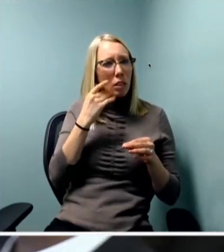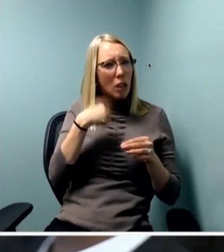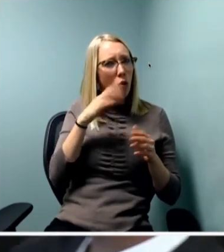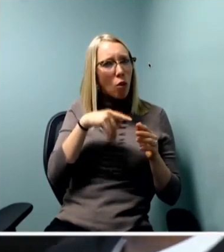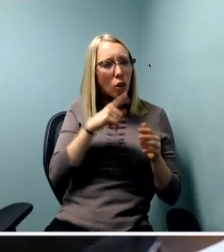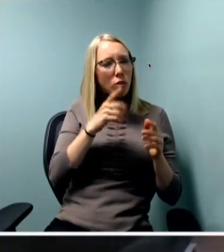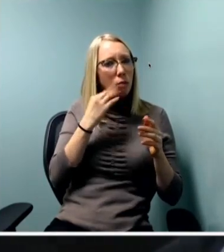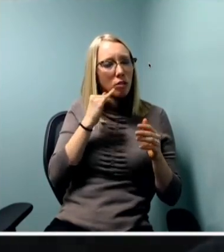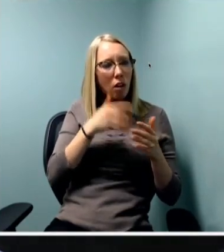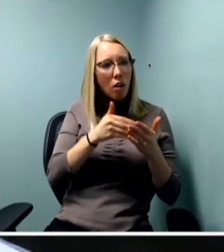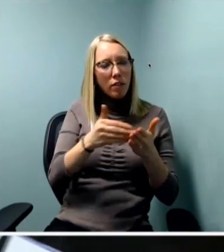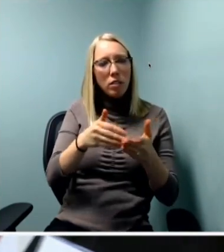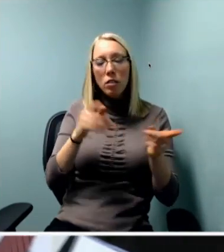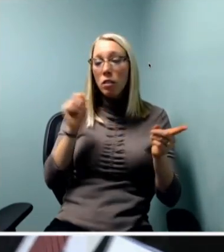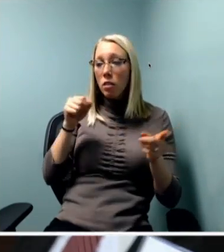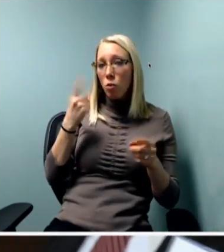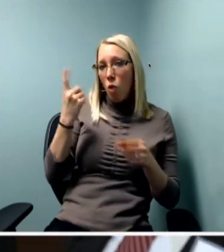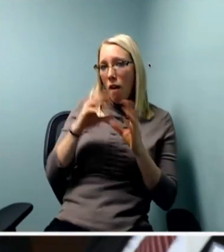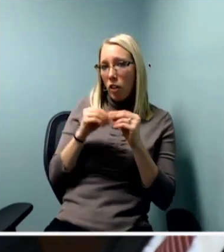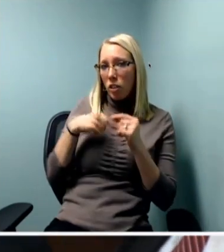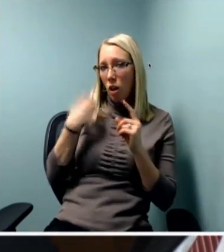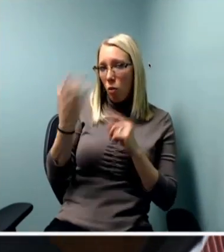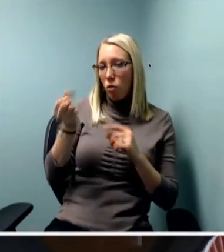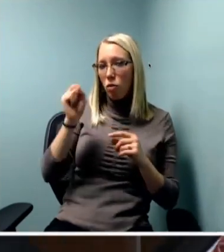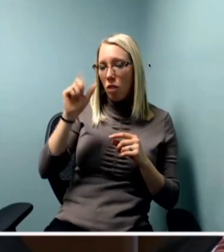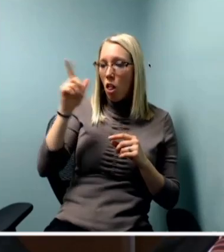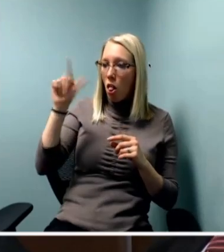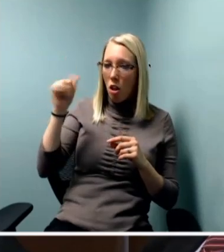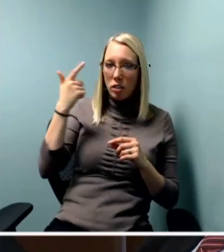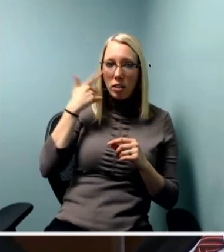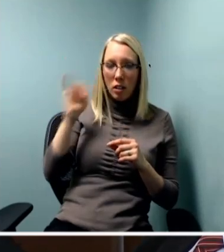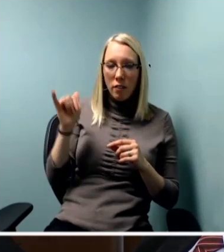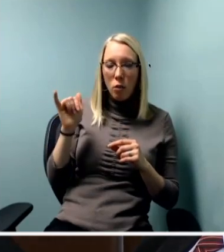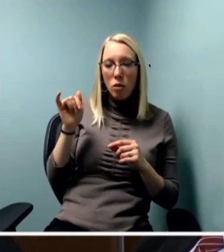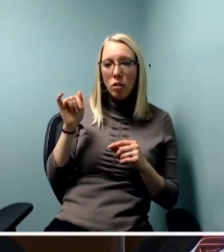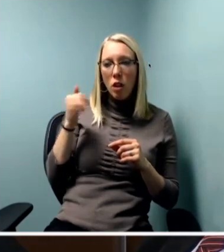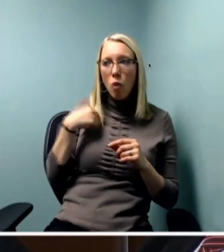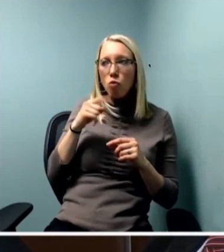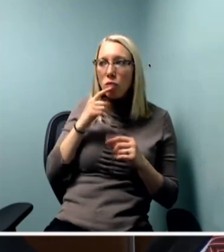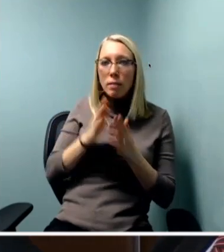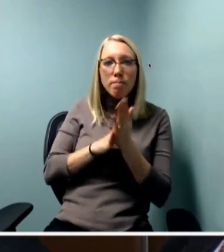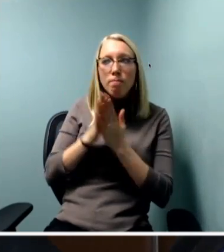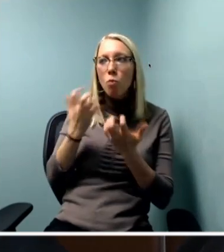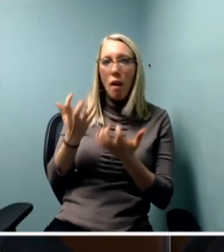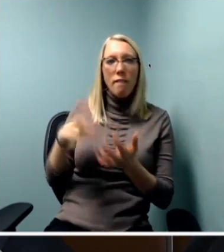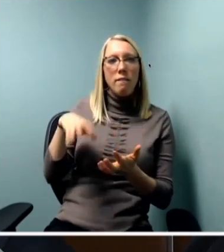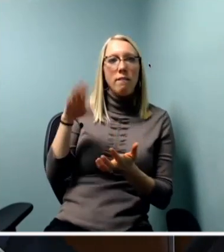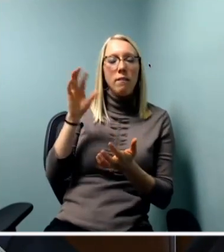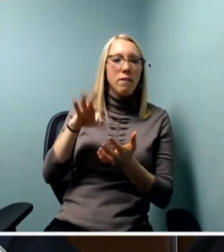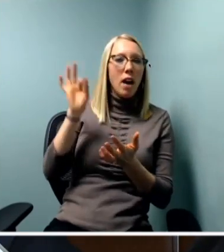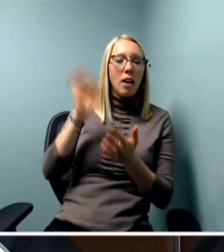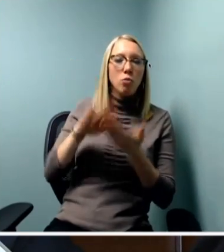I was really, really eager to find community of artists, and I was so kind of stunned